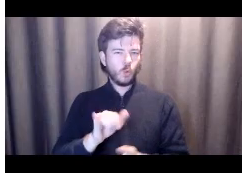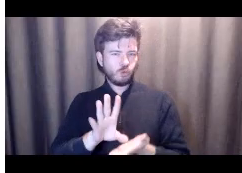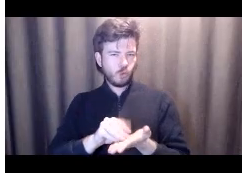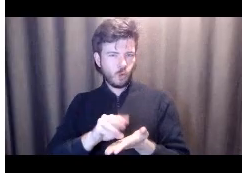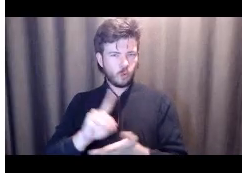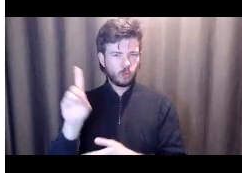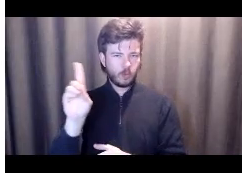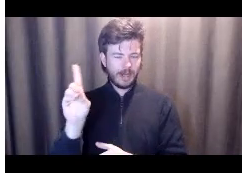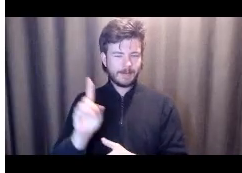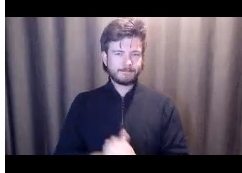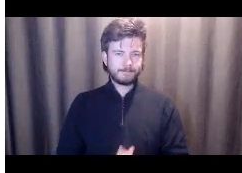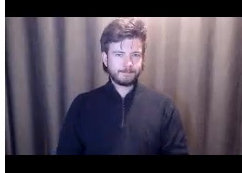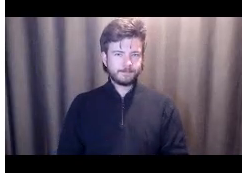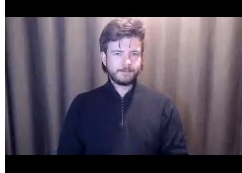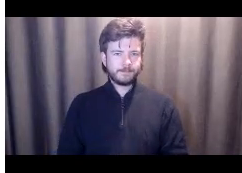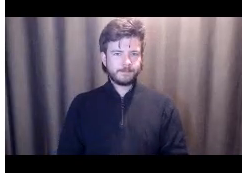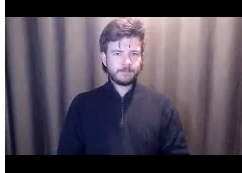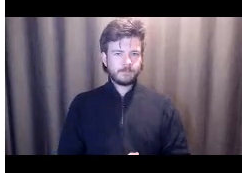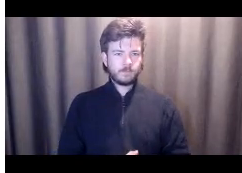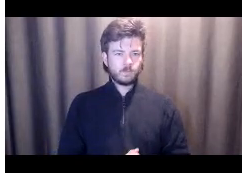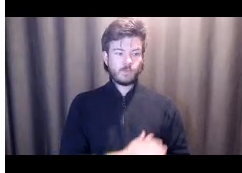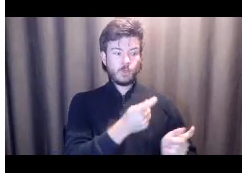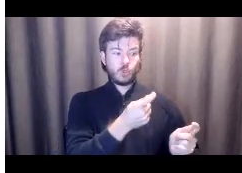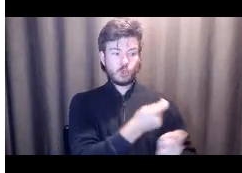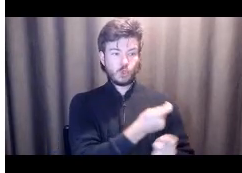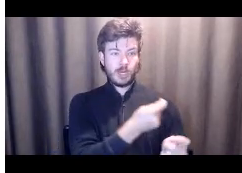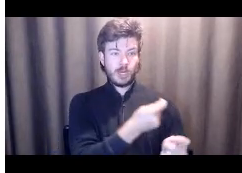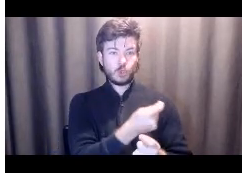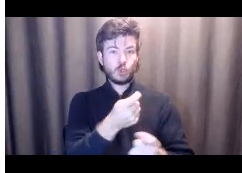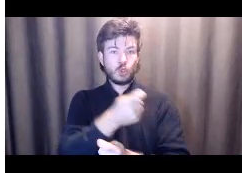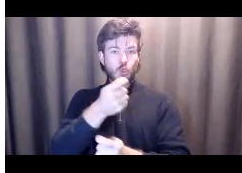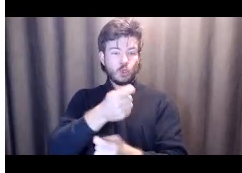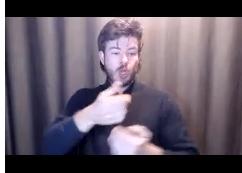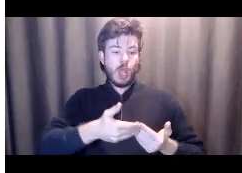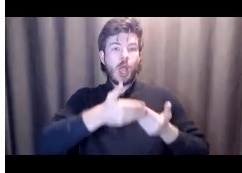Changes in circumstances after the time of presentations